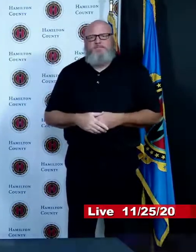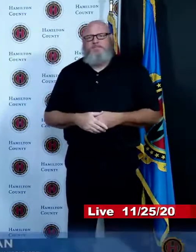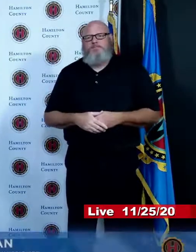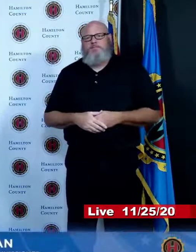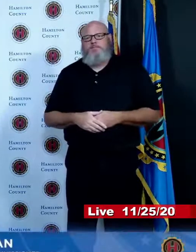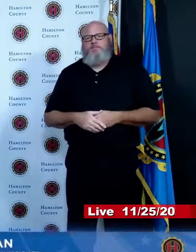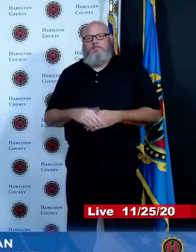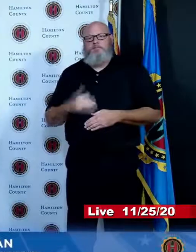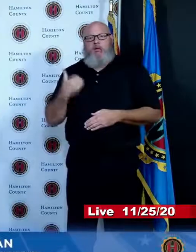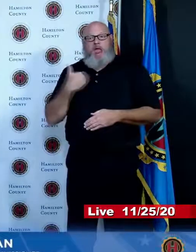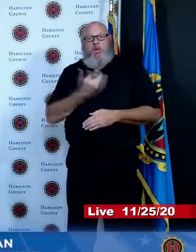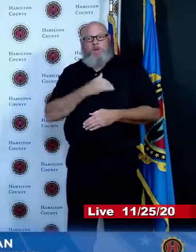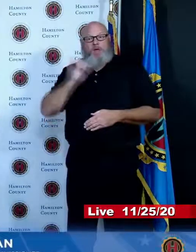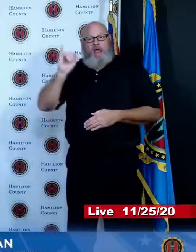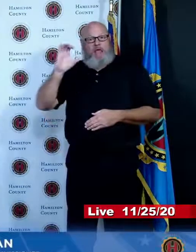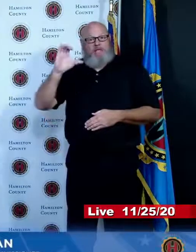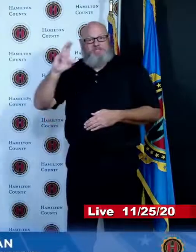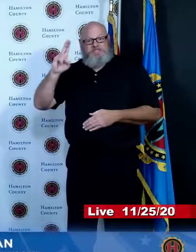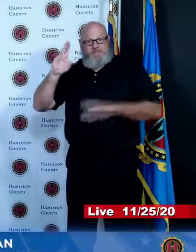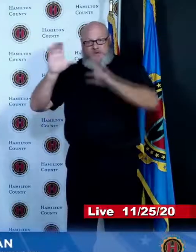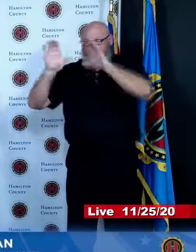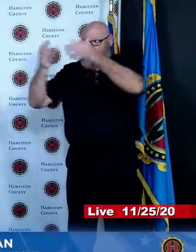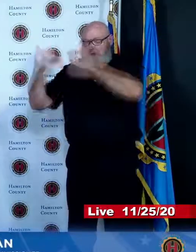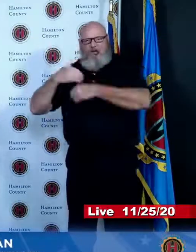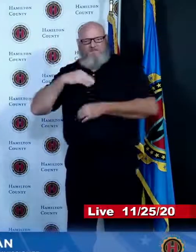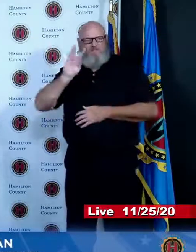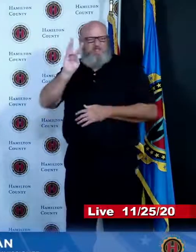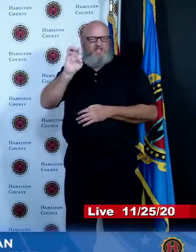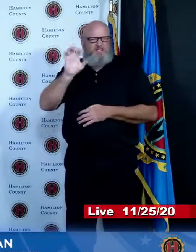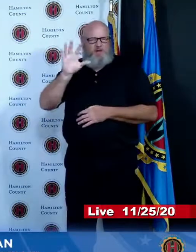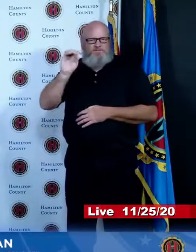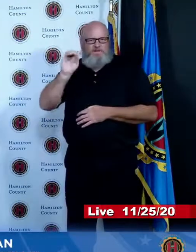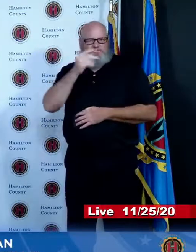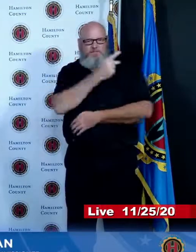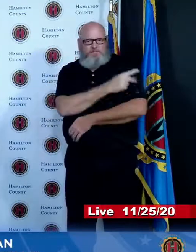so in wrapping up today I'd like to talk a little bit about the public health advisory